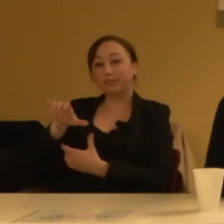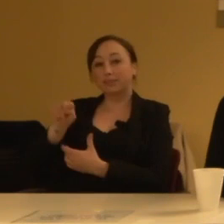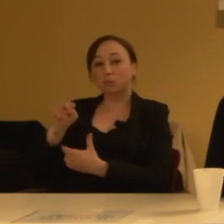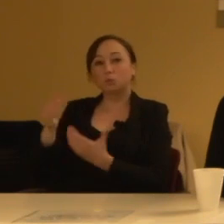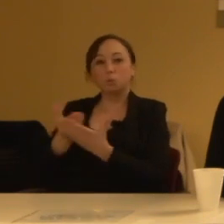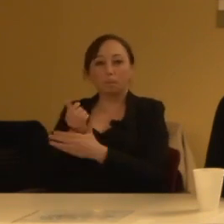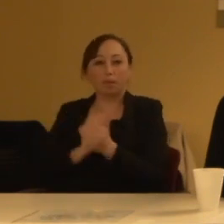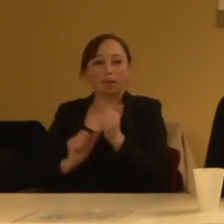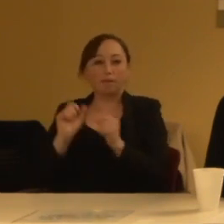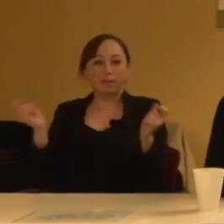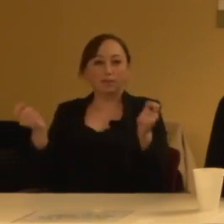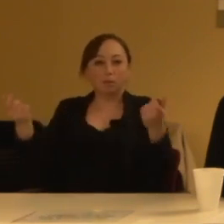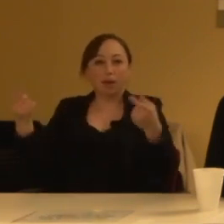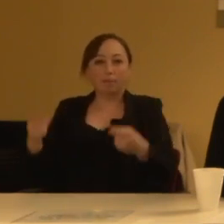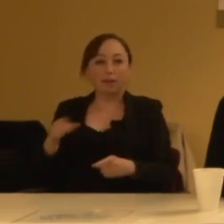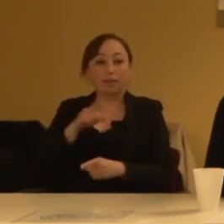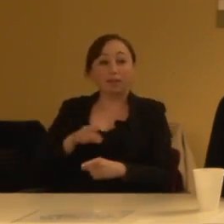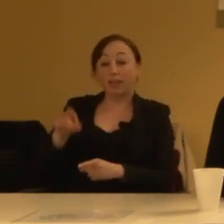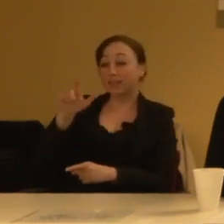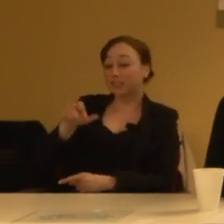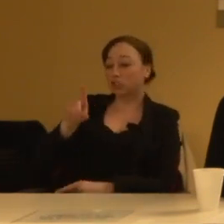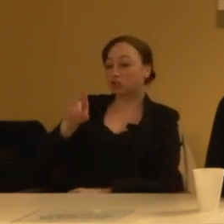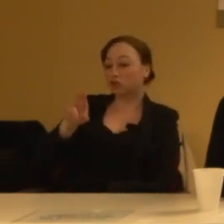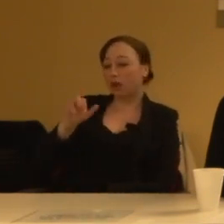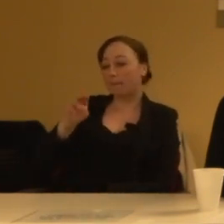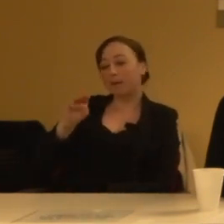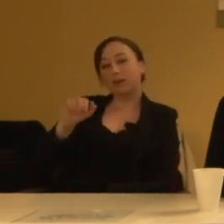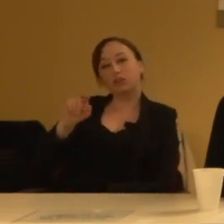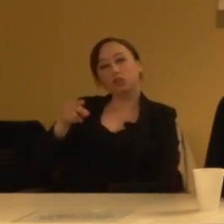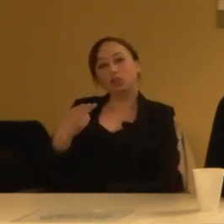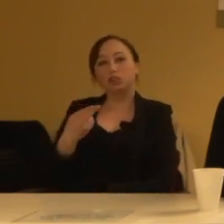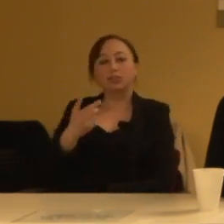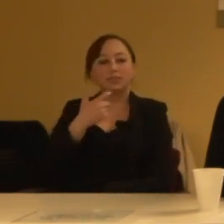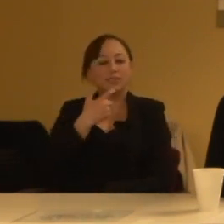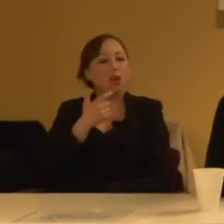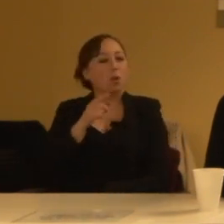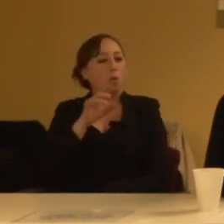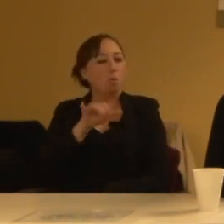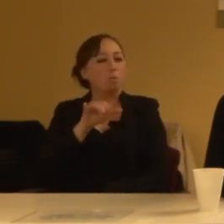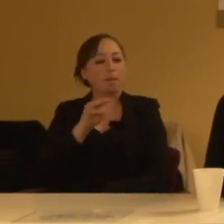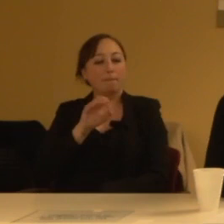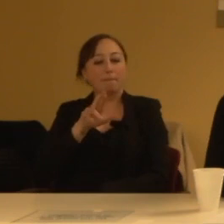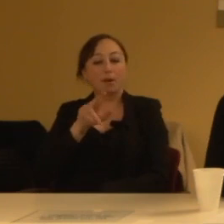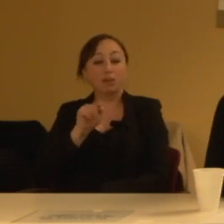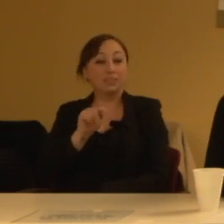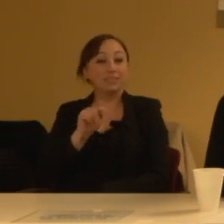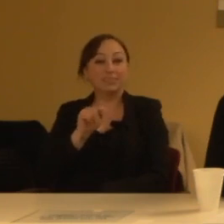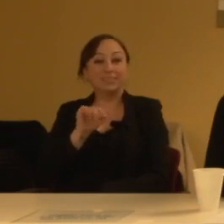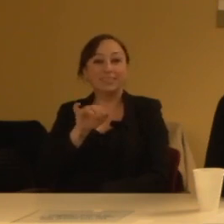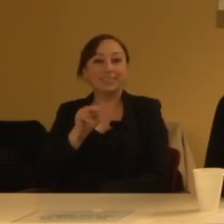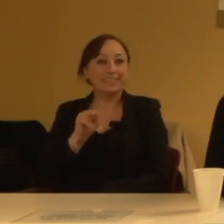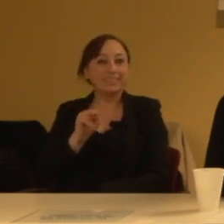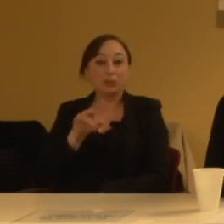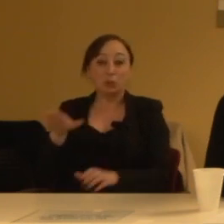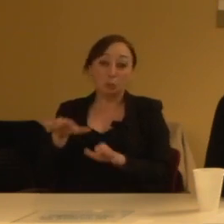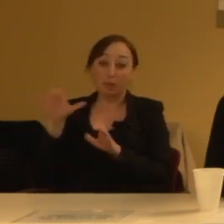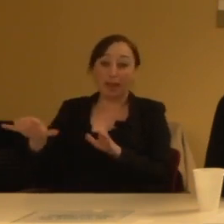And so they needed a dramaturge and they were like, "Oh, Martine, you do that thing, even though you don't do that thing in this particular way.